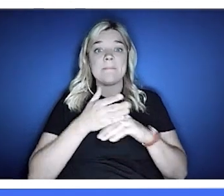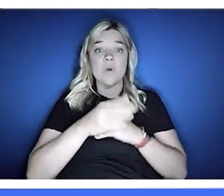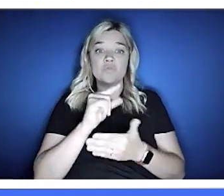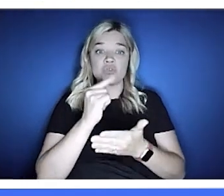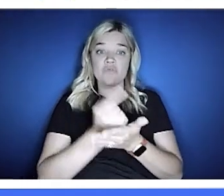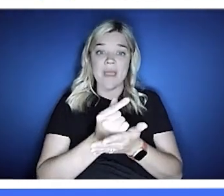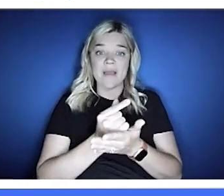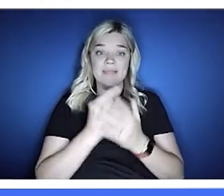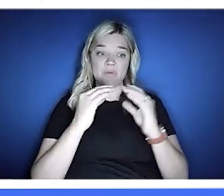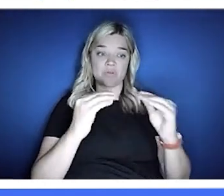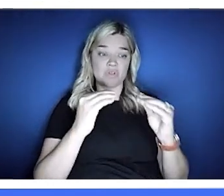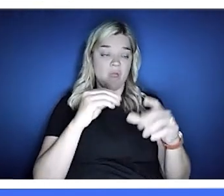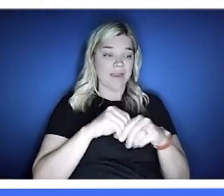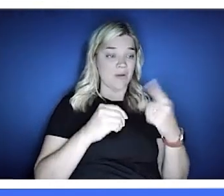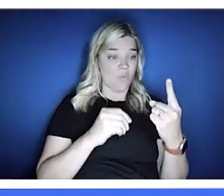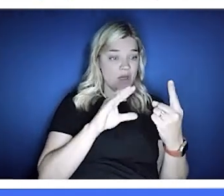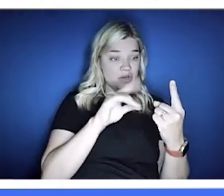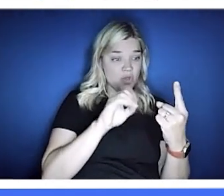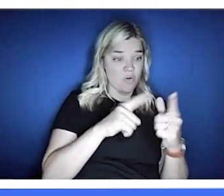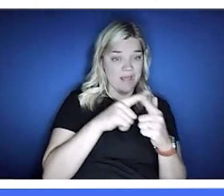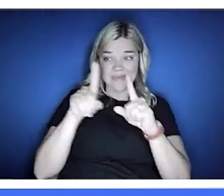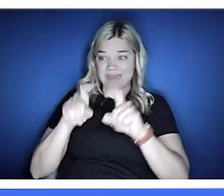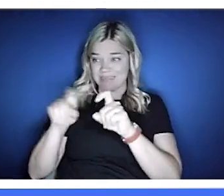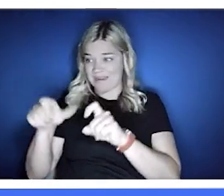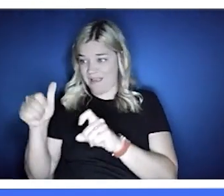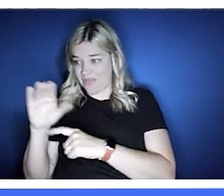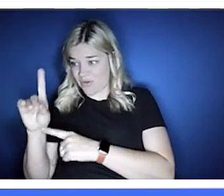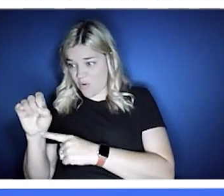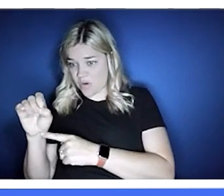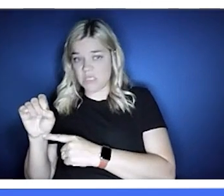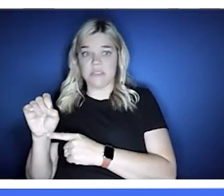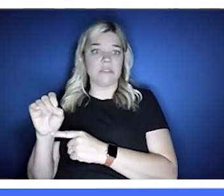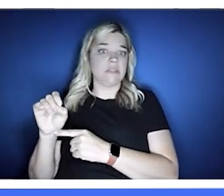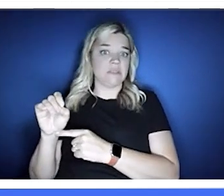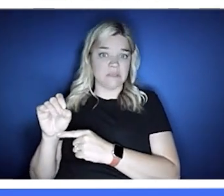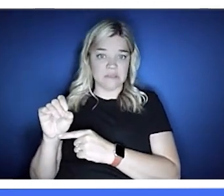taught in one code and then tested in another, which is, you know, it's significant enough